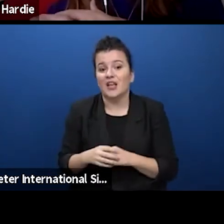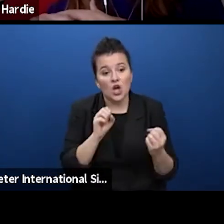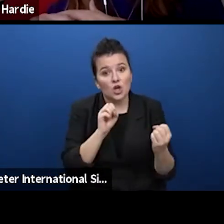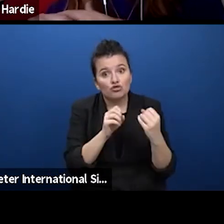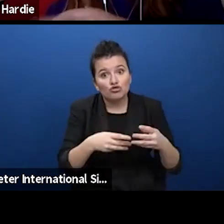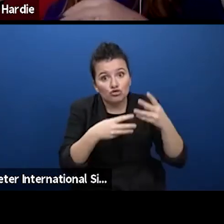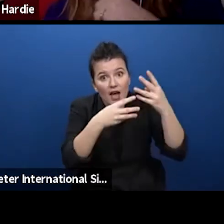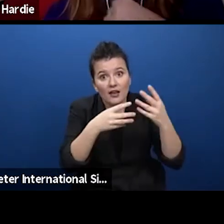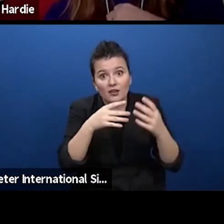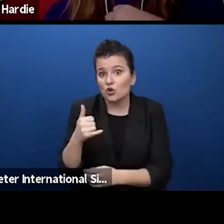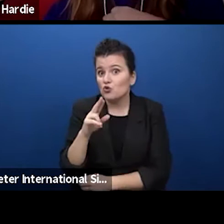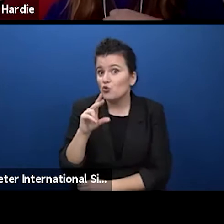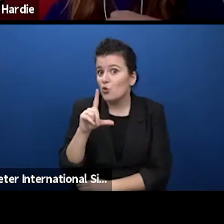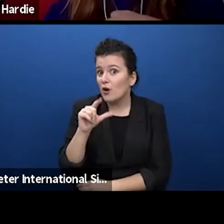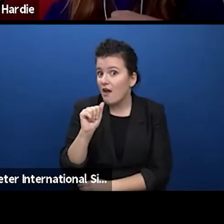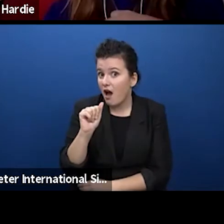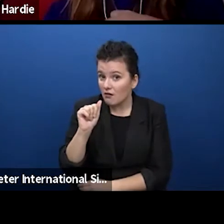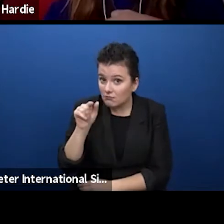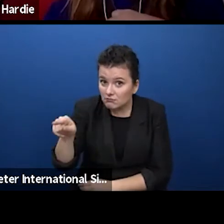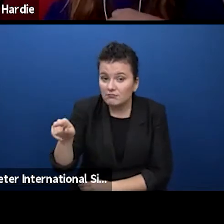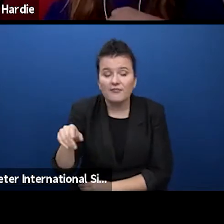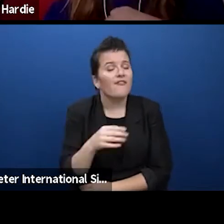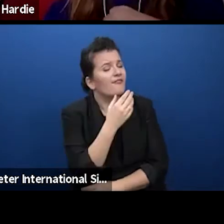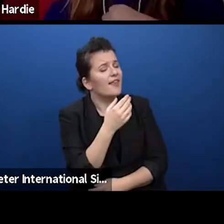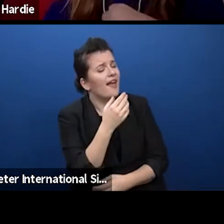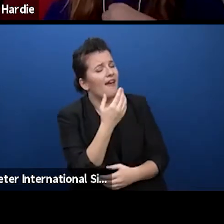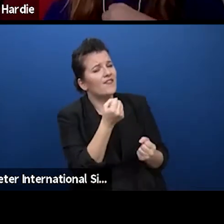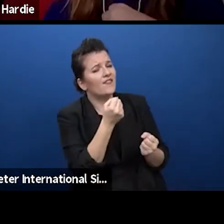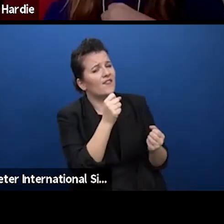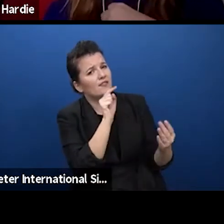but it's too Farnaz, so I don't know, do you want another question to Constanza at first or..